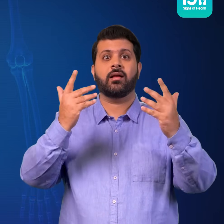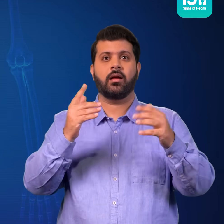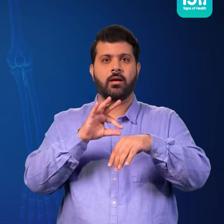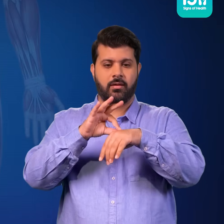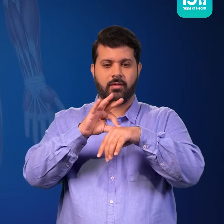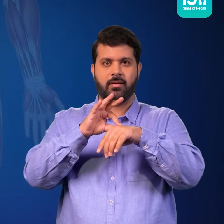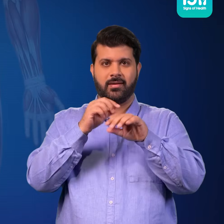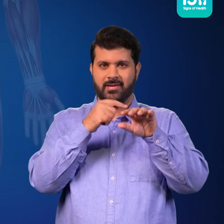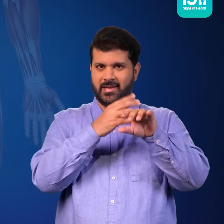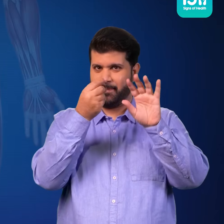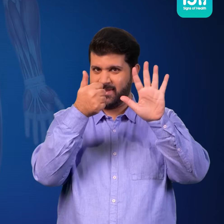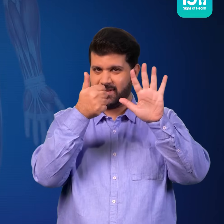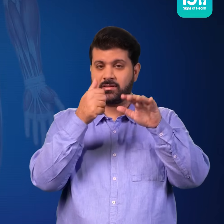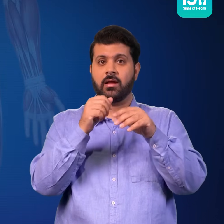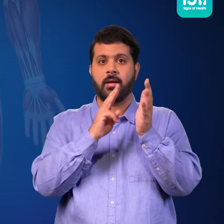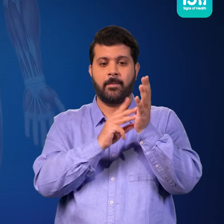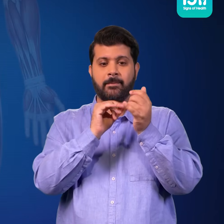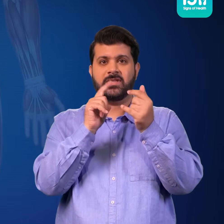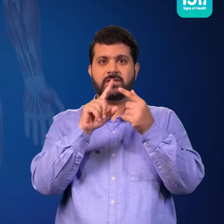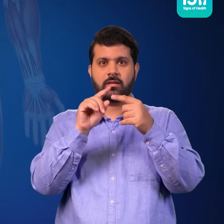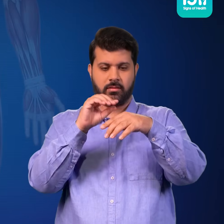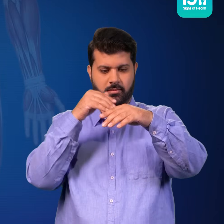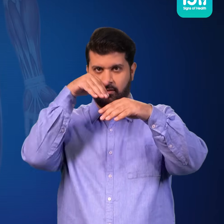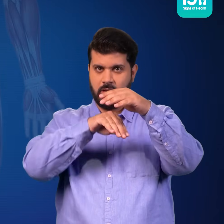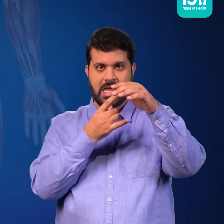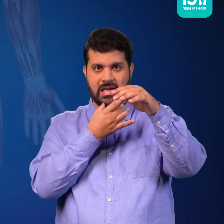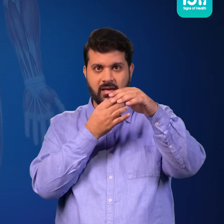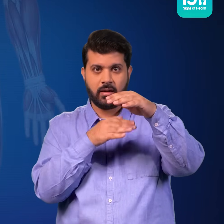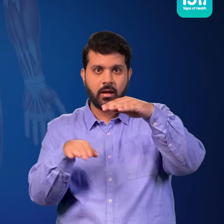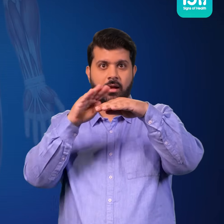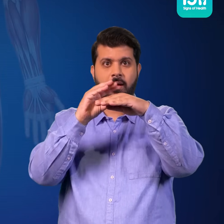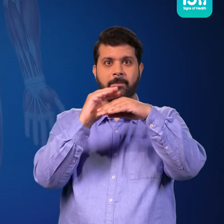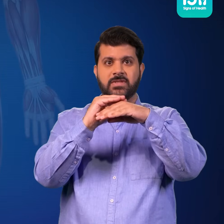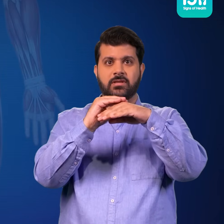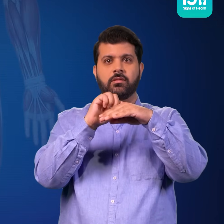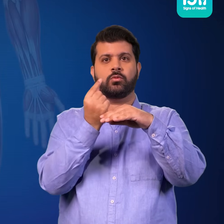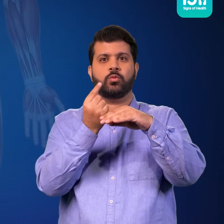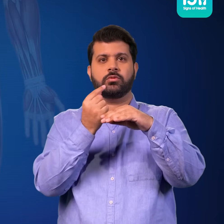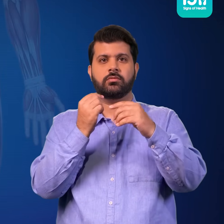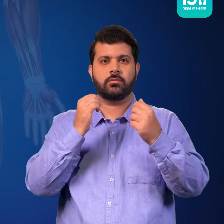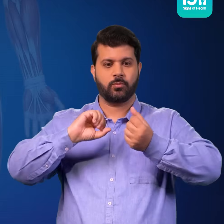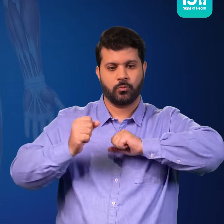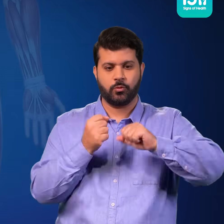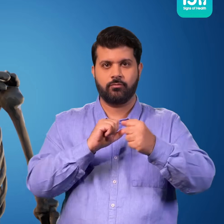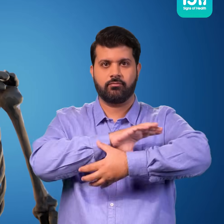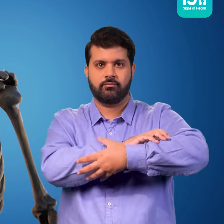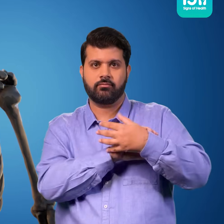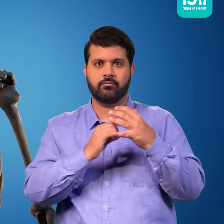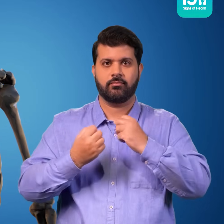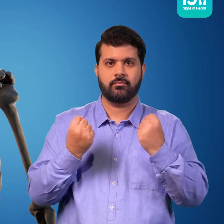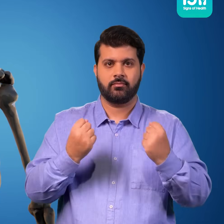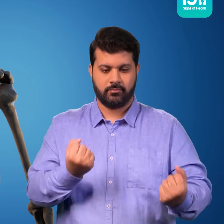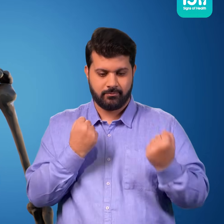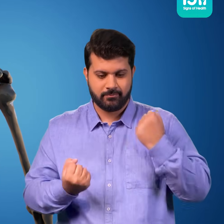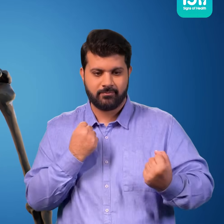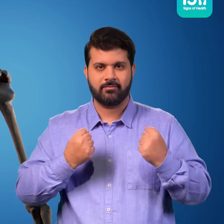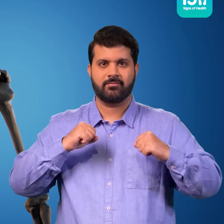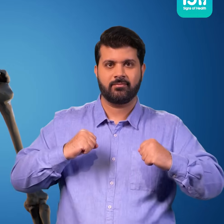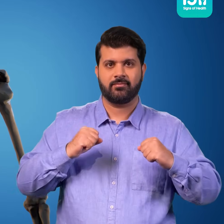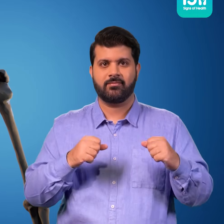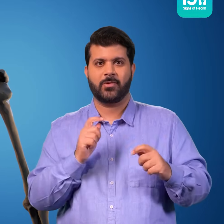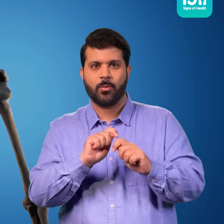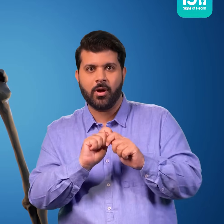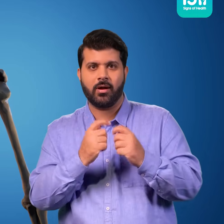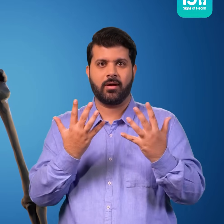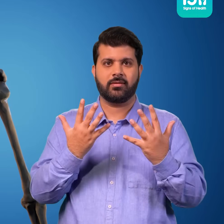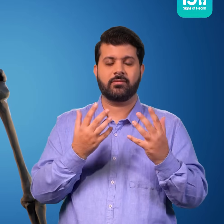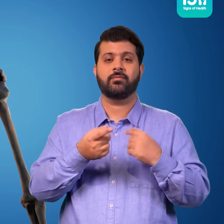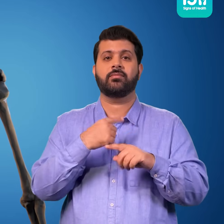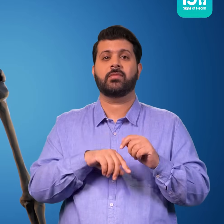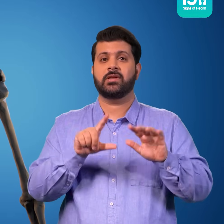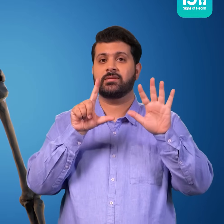6. The Muscular system helps in movement and posture